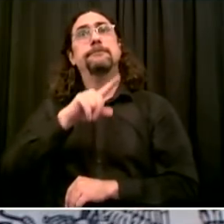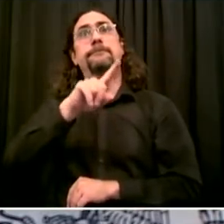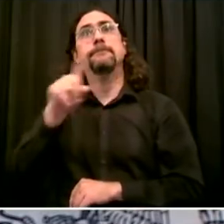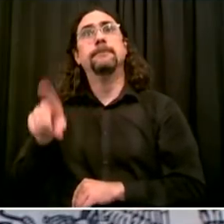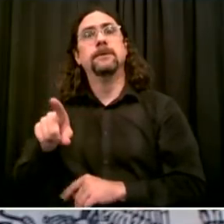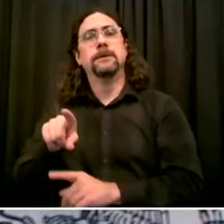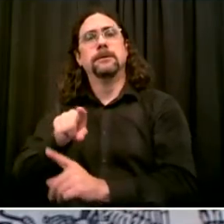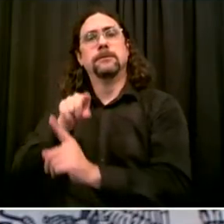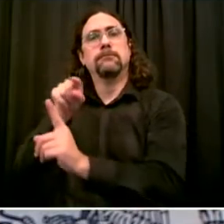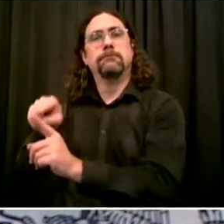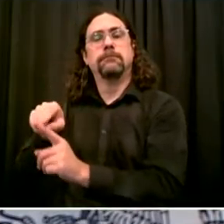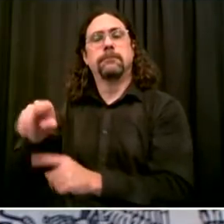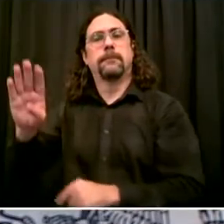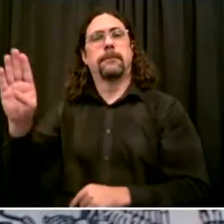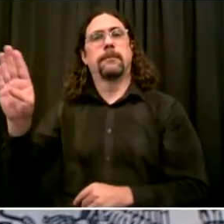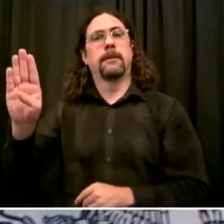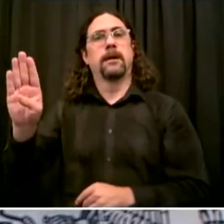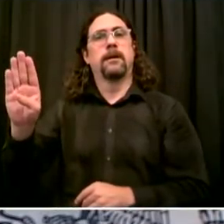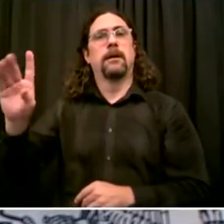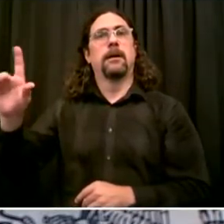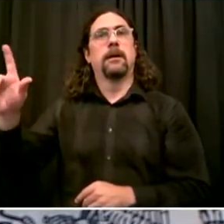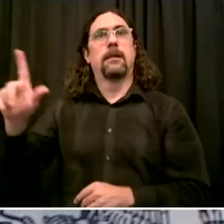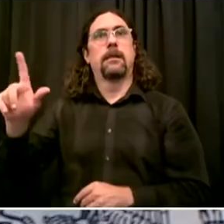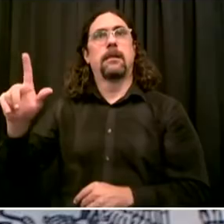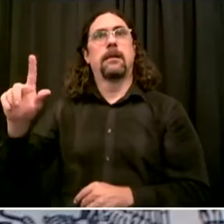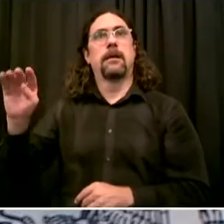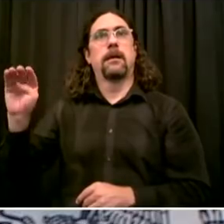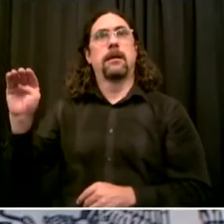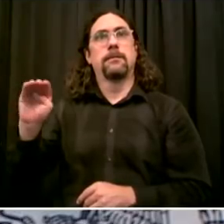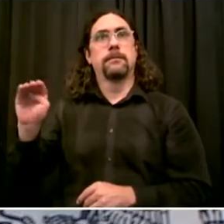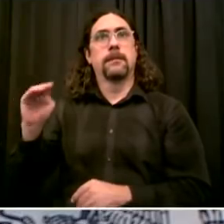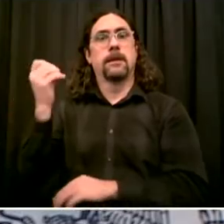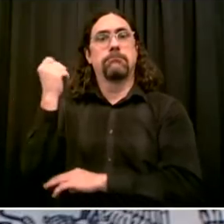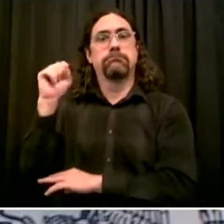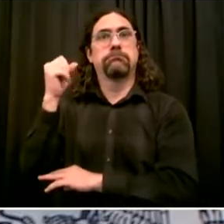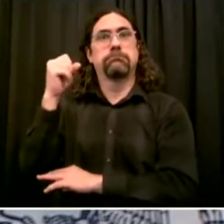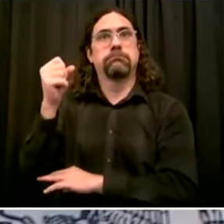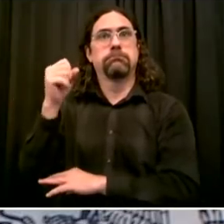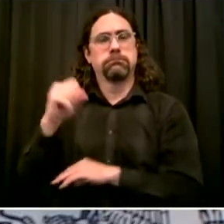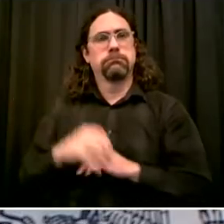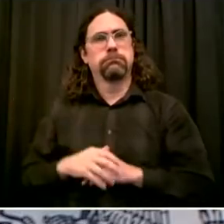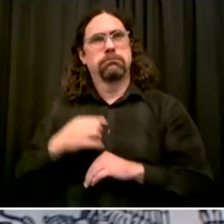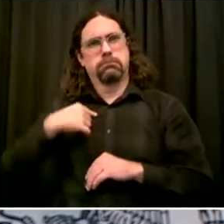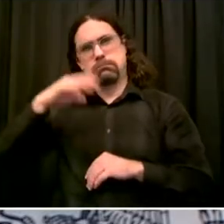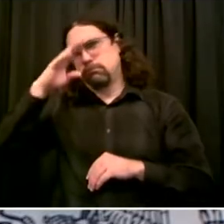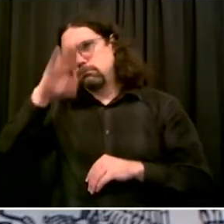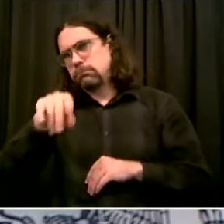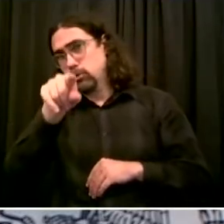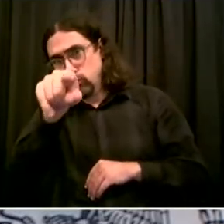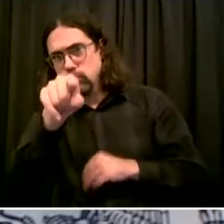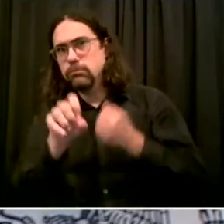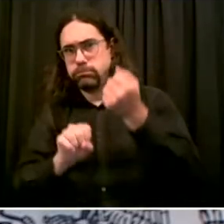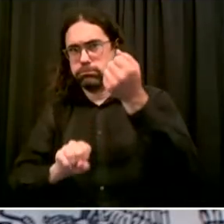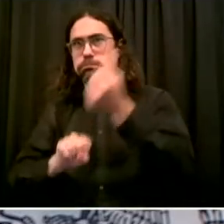THE ISSUE F O RACIAL EQUALITY, PEOPLE HAVE SAID THAT THE